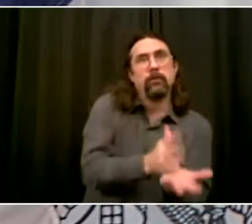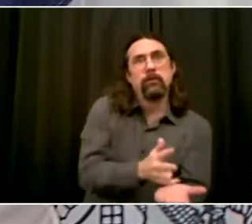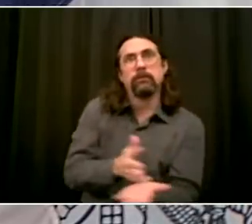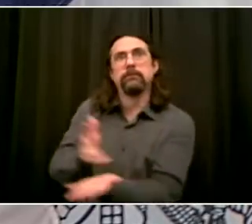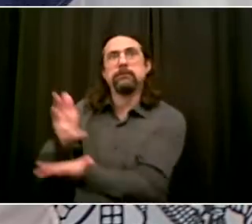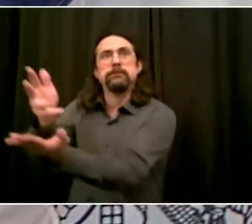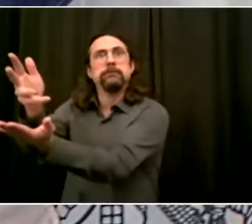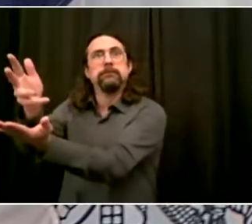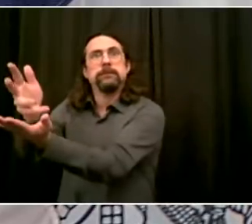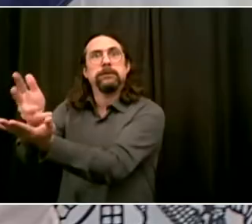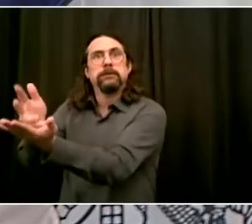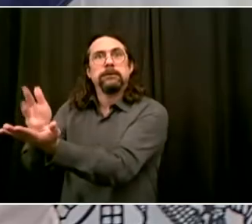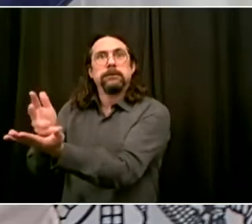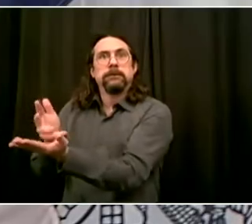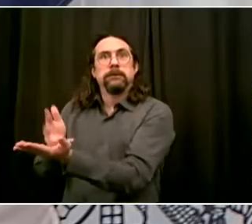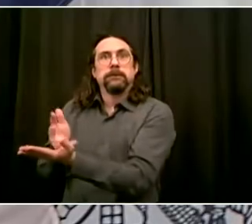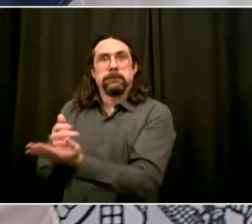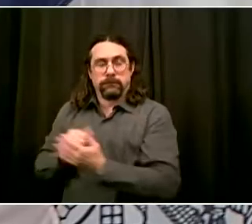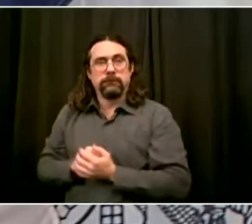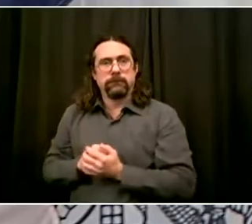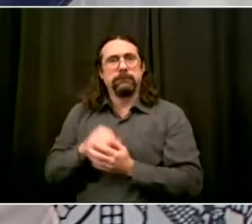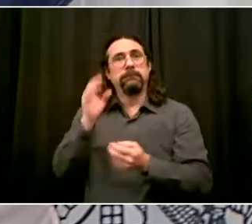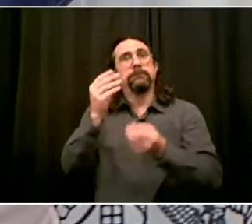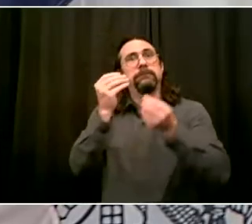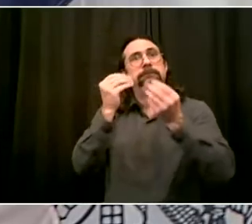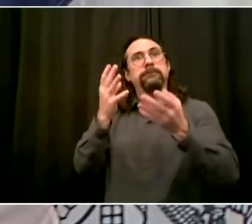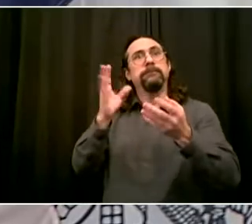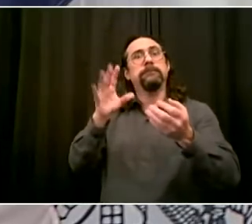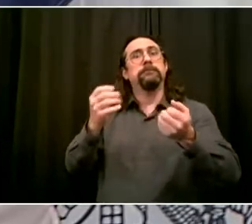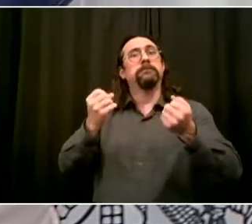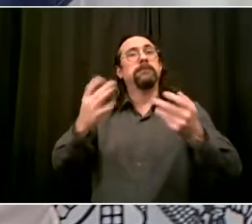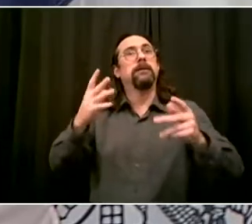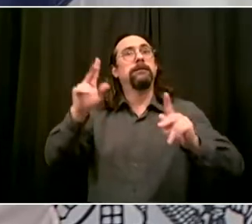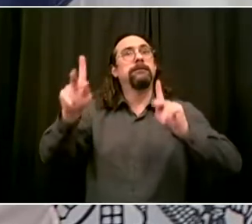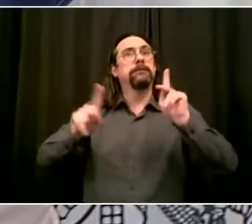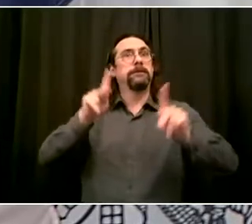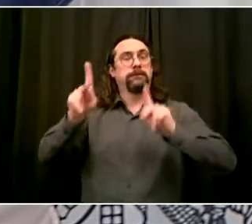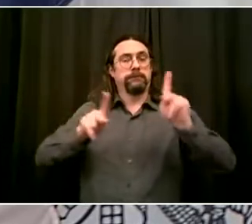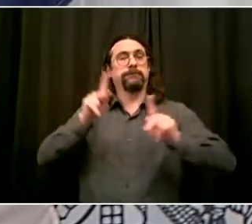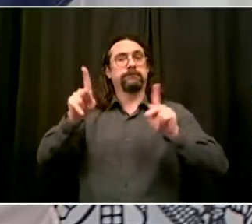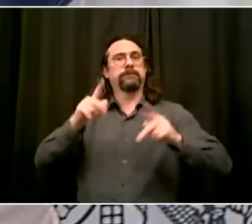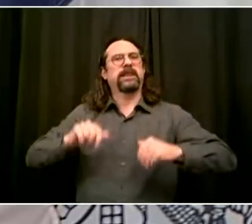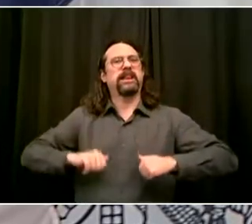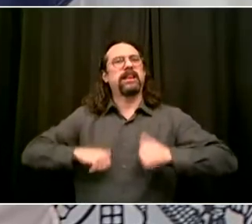KNOW, THE FEWERER PARKING SPOTS, TO CONTINUE ONCE THE PANDEMIC ENDS?